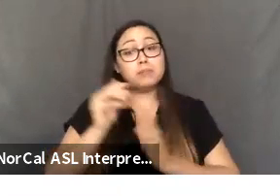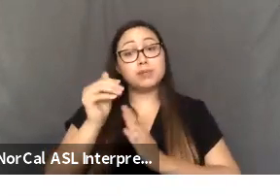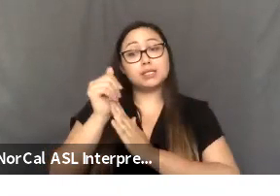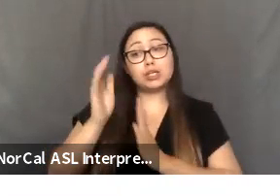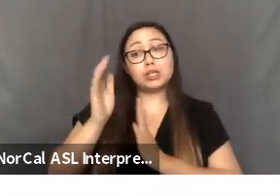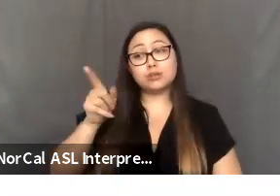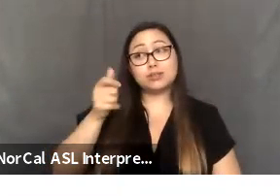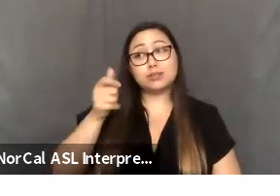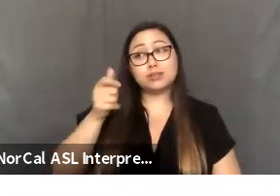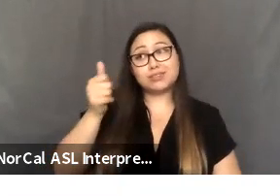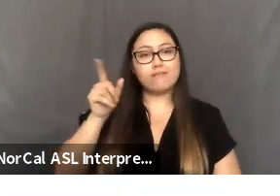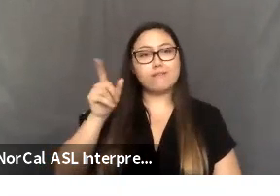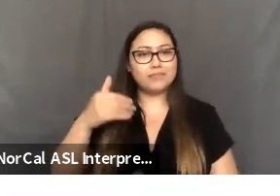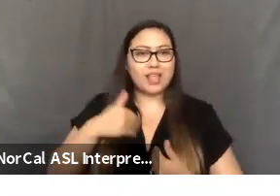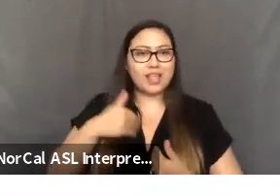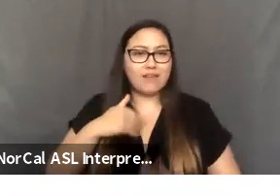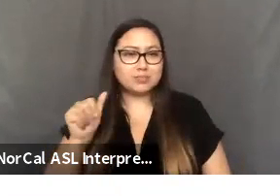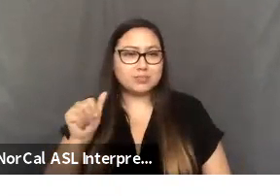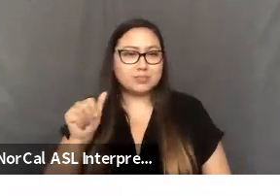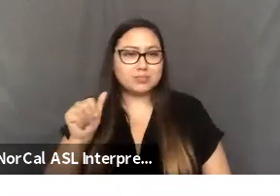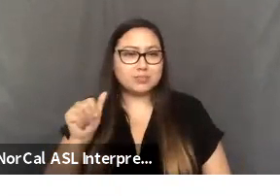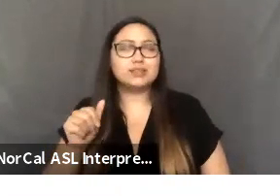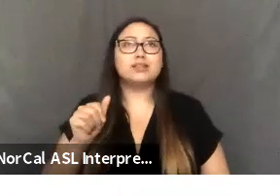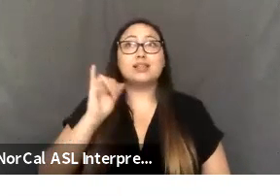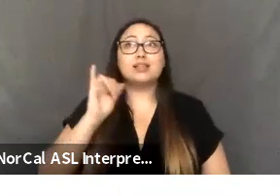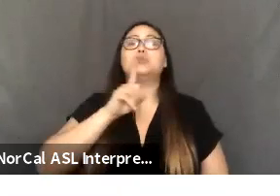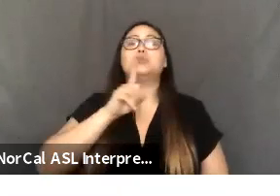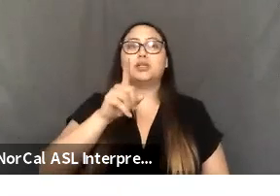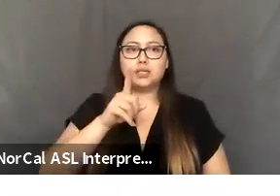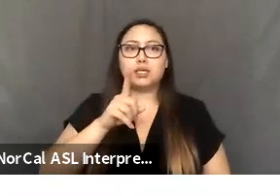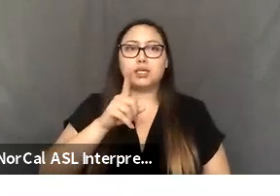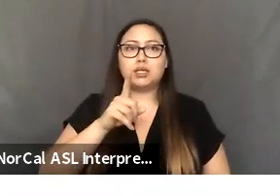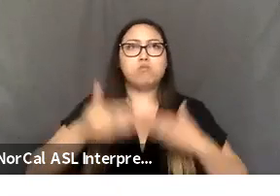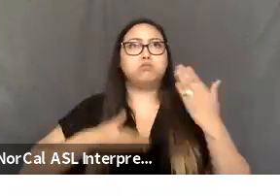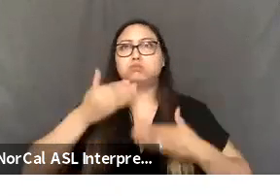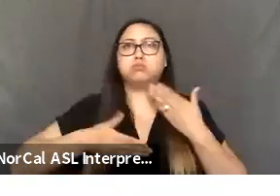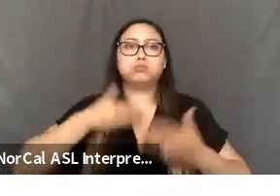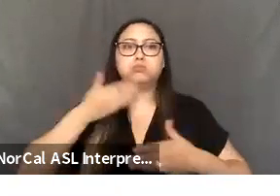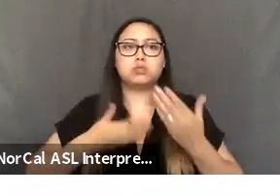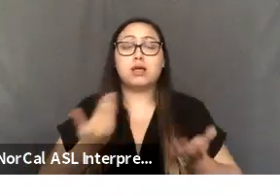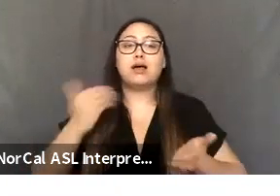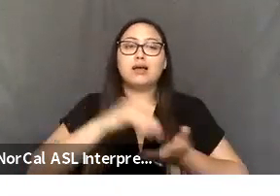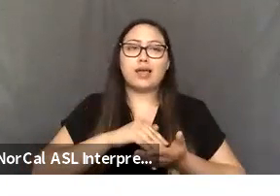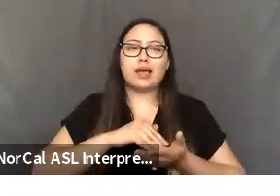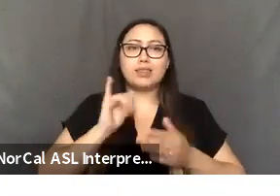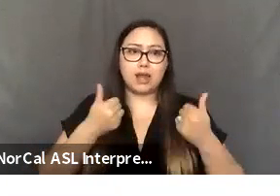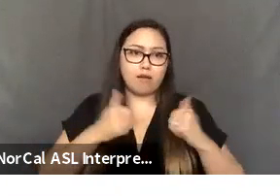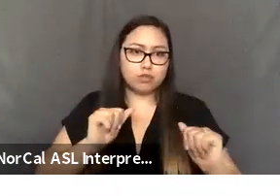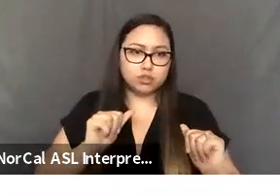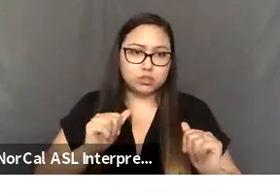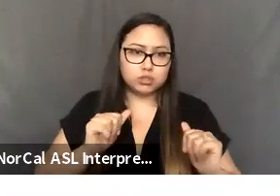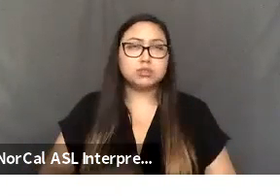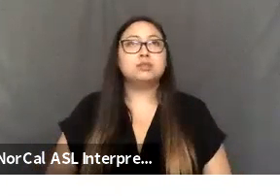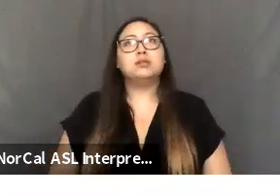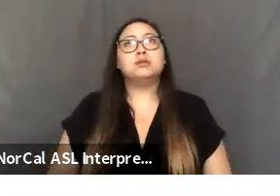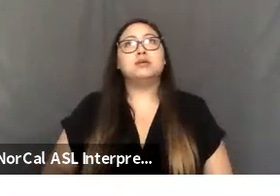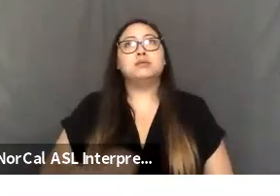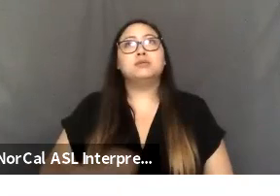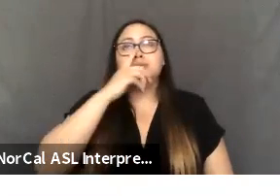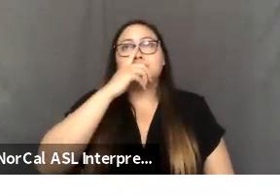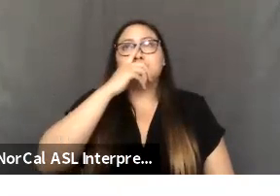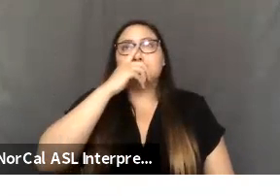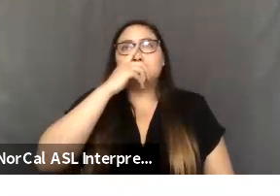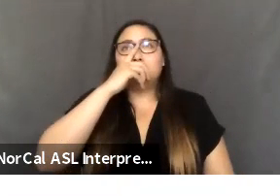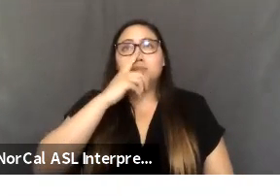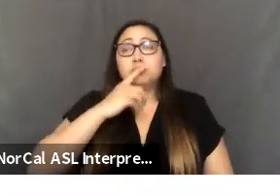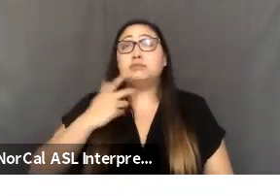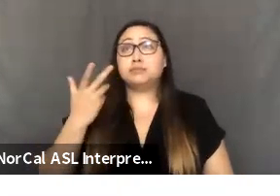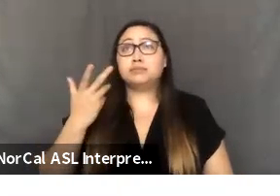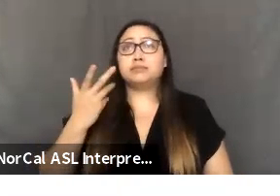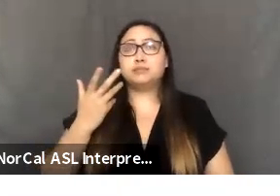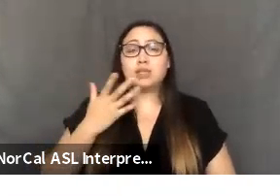a disability. But that really facilitated, again, these efforts. And, yeah, it's sad to say, but,